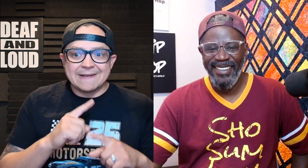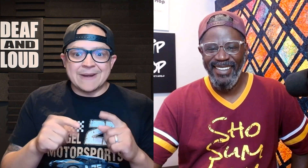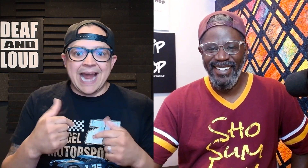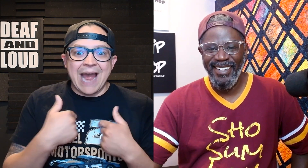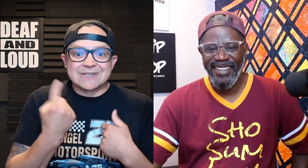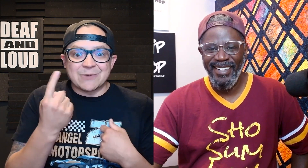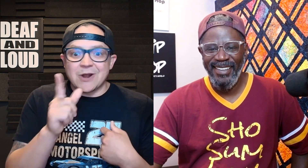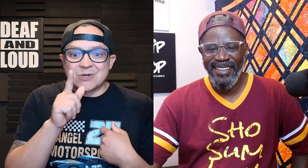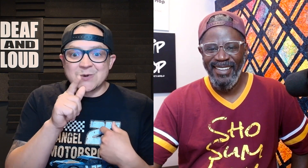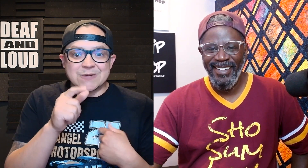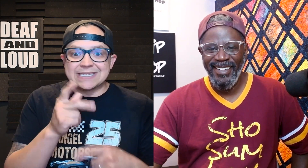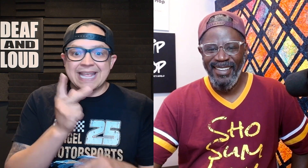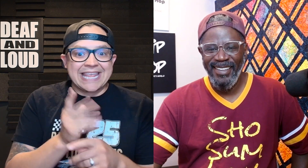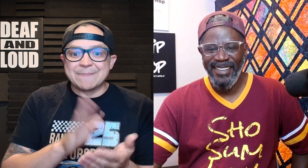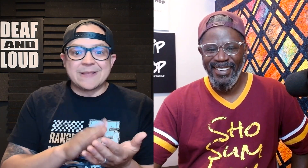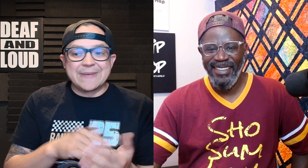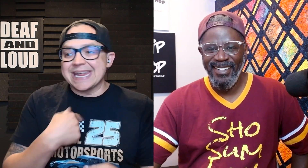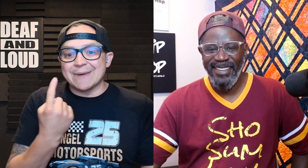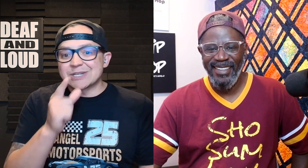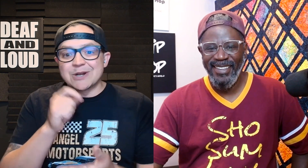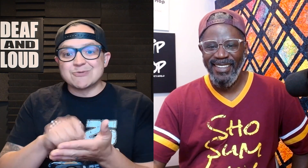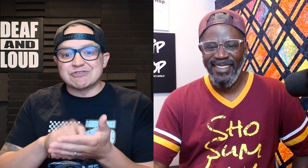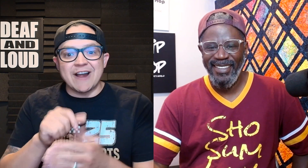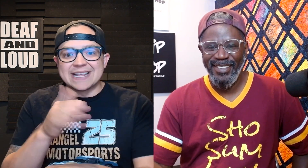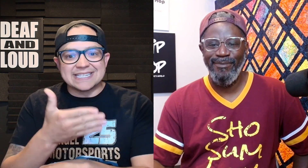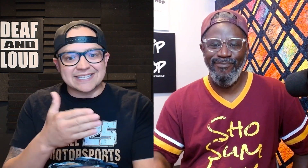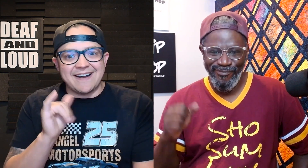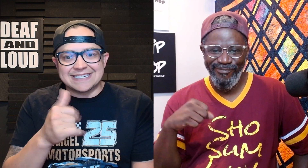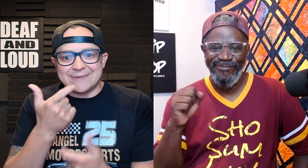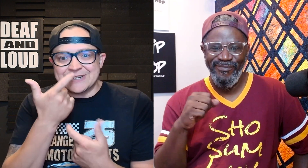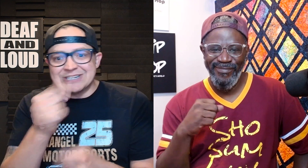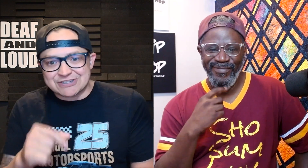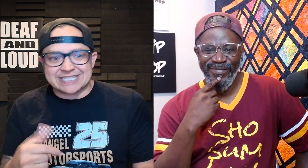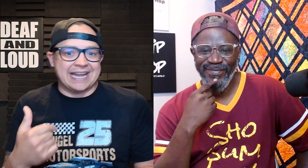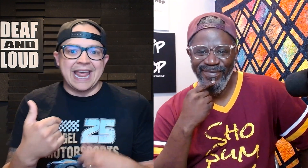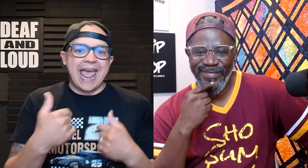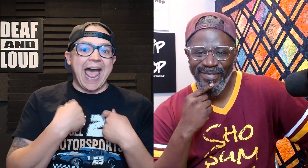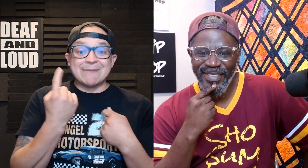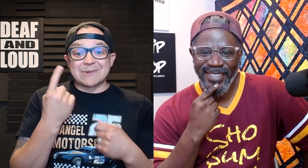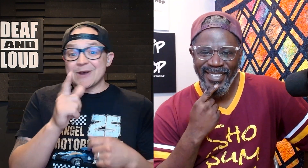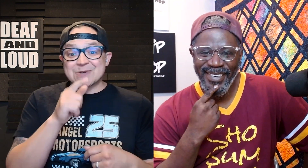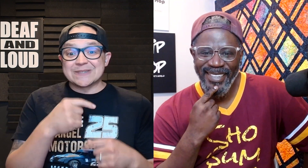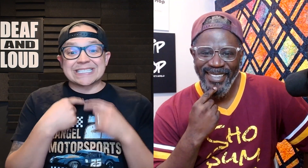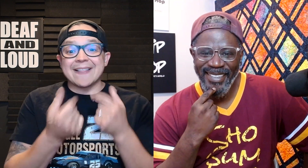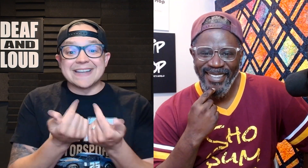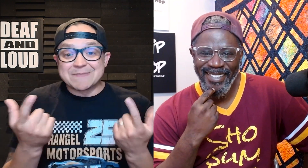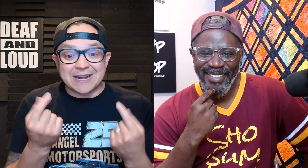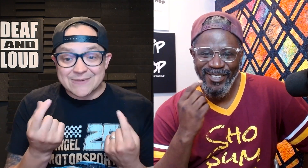But I was the one who was keeping the beat. I was the one who was writing these songs that were interesting. I was the one who was telling everybody what